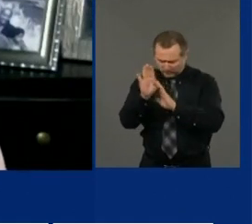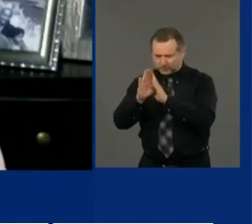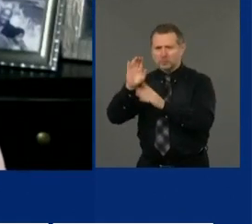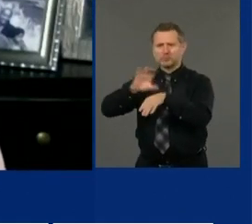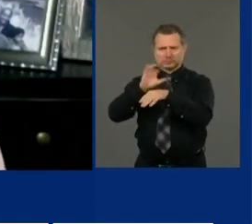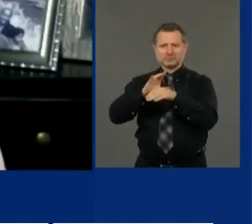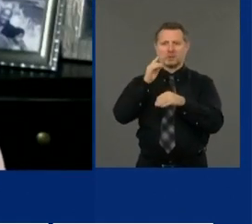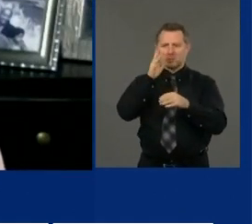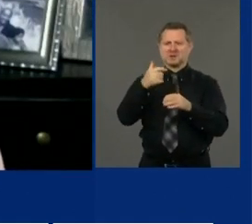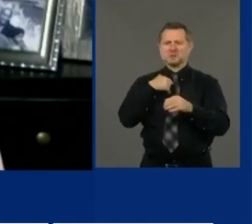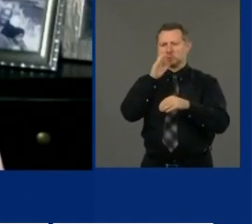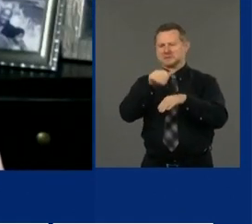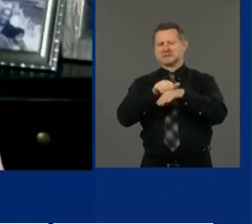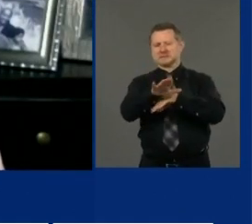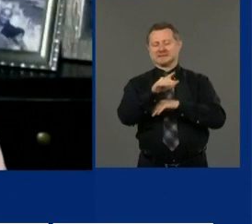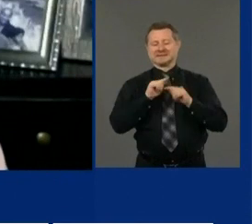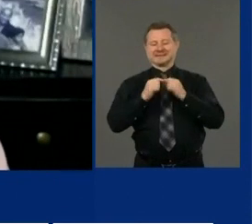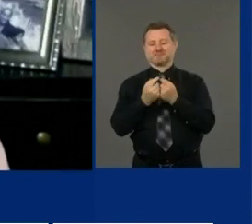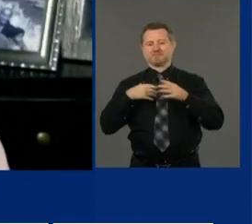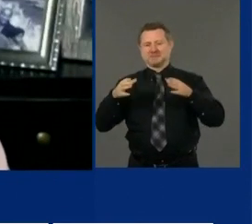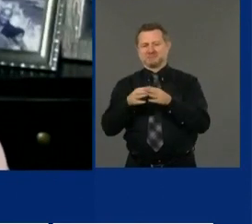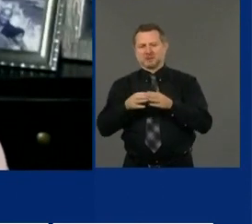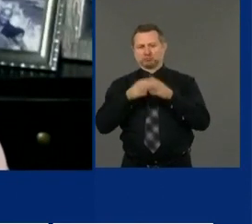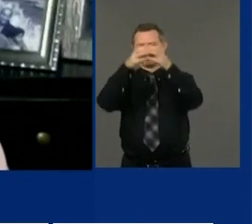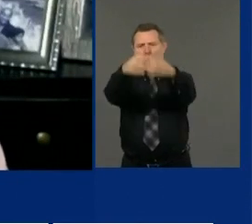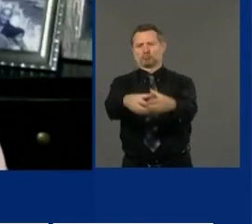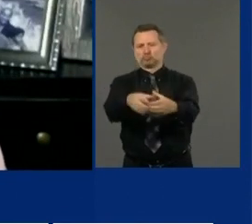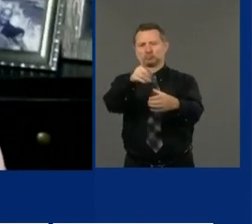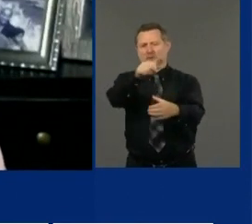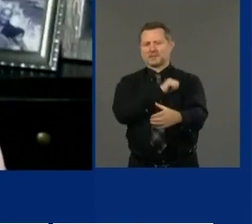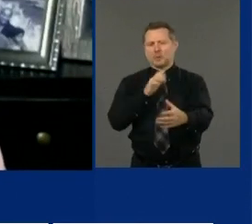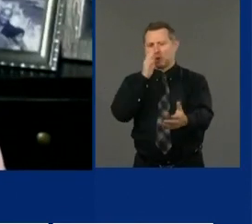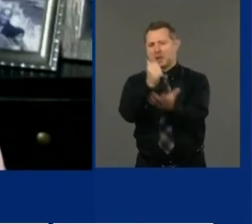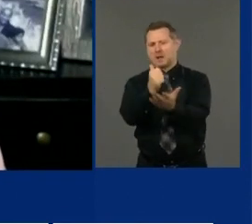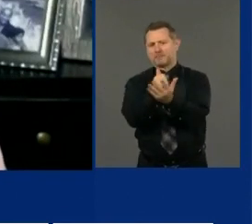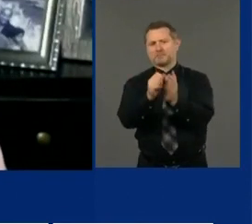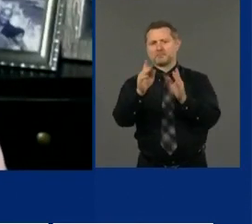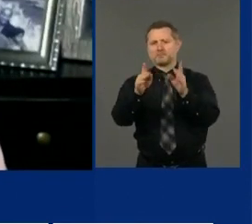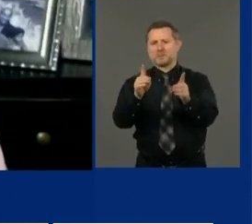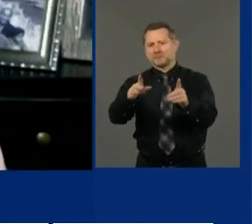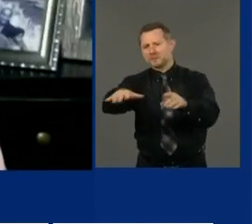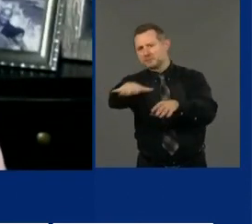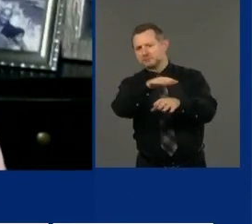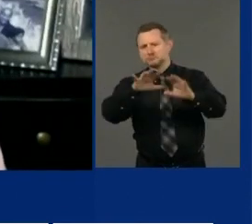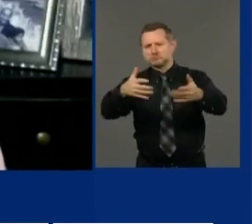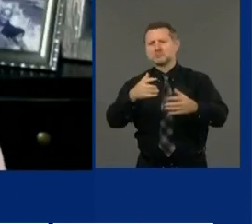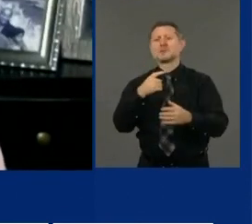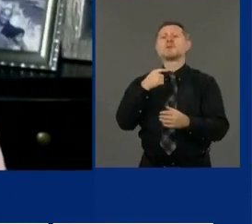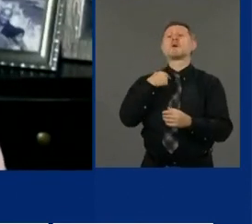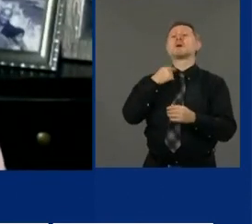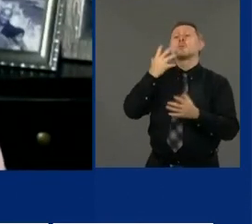TABLE. AND CAME UP WITH THE TRAINING PROGRAM AND WHOLE SOFTWARE PROGRAM.